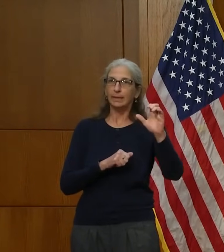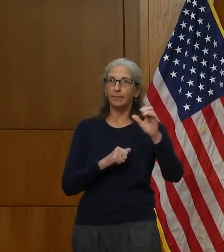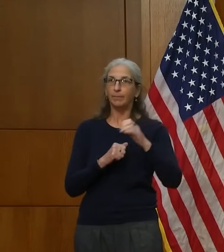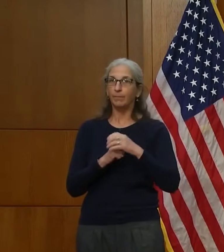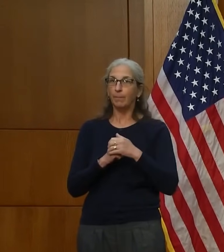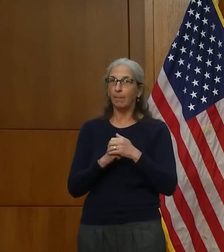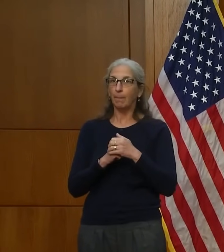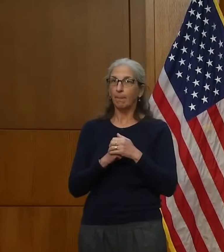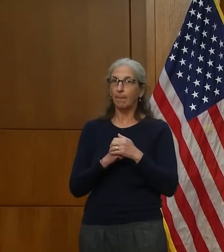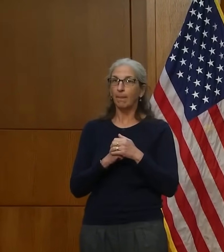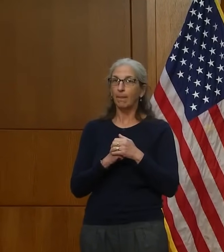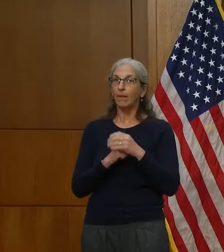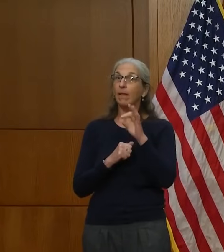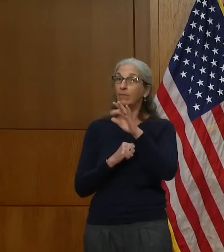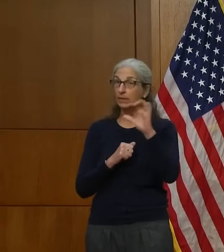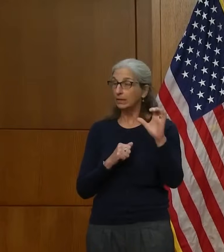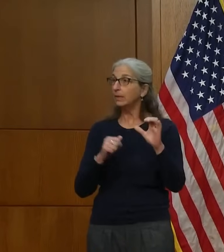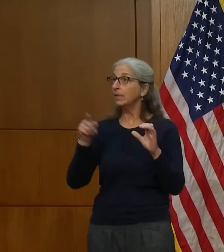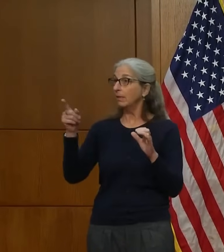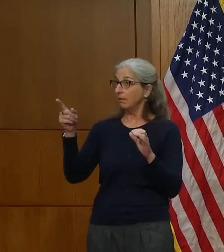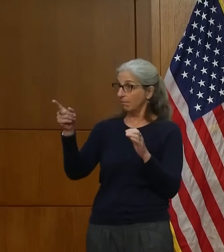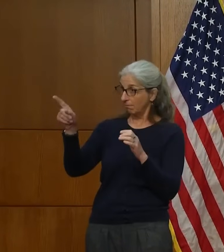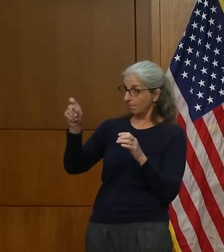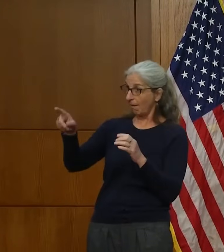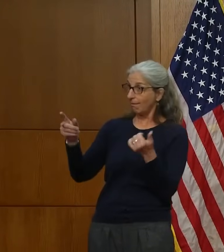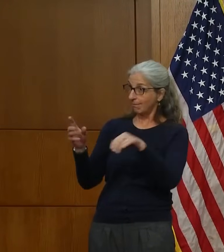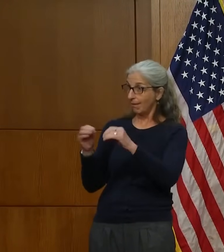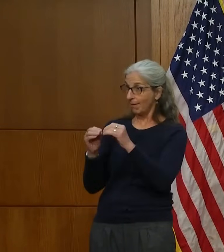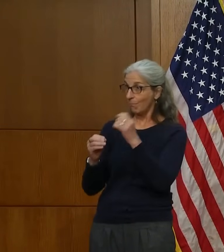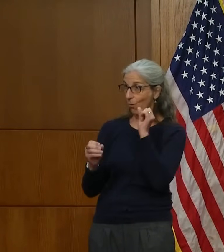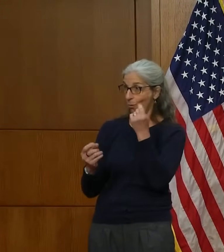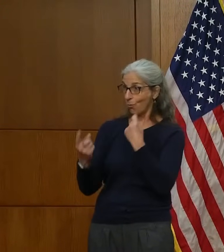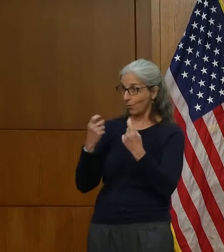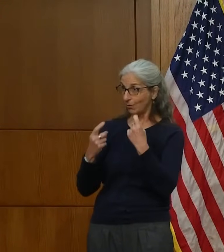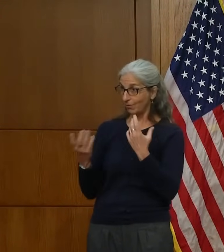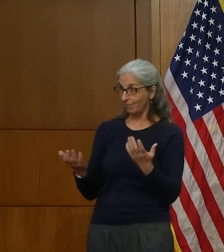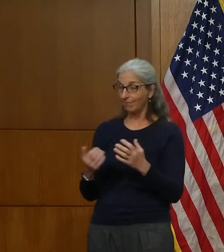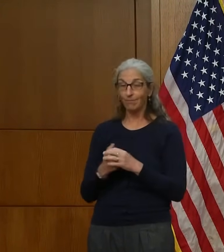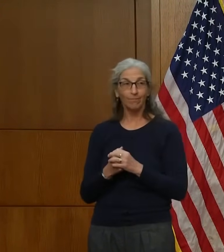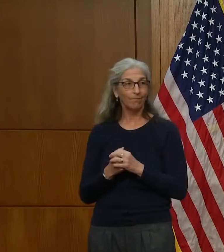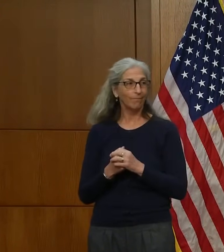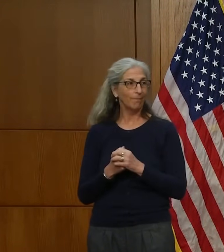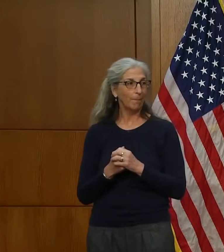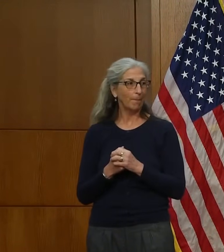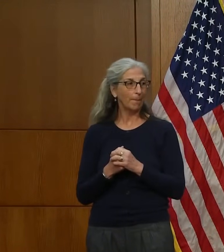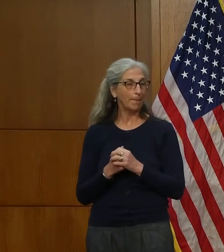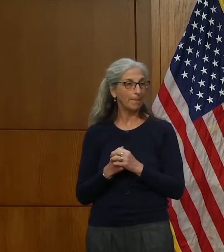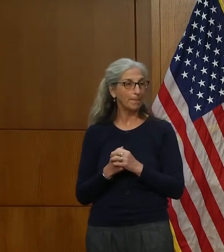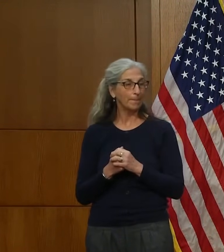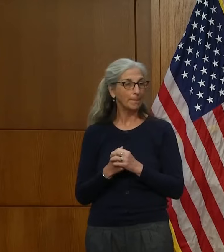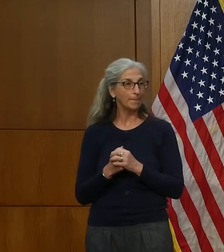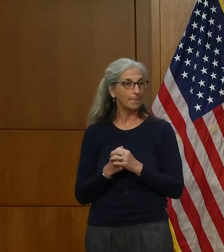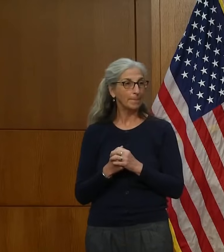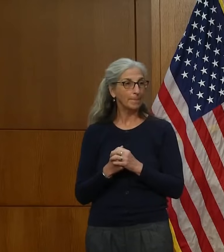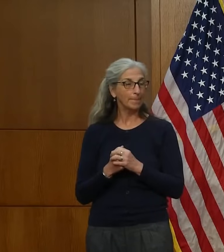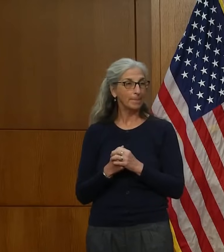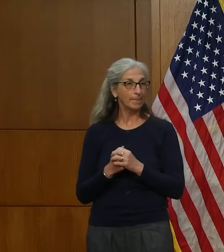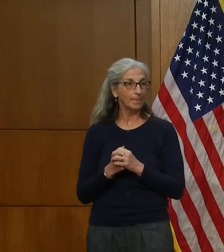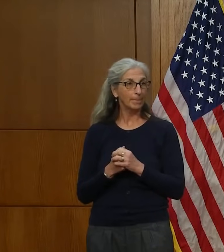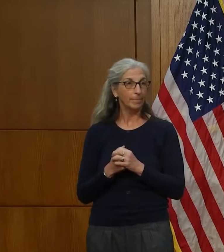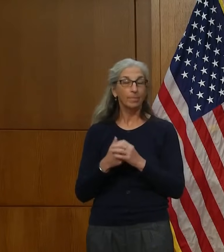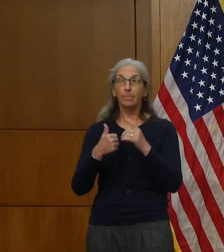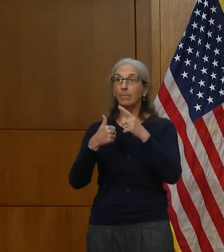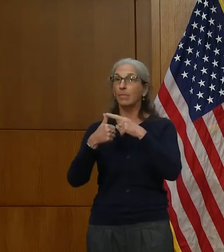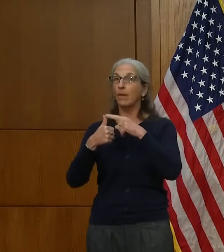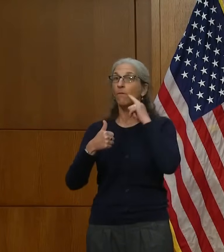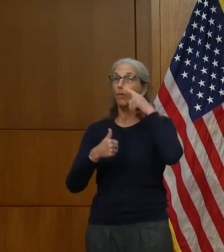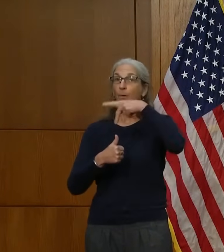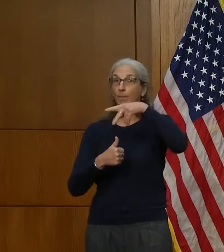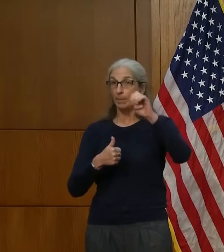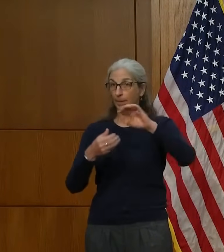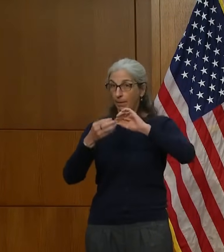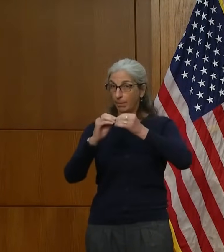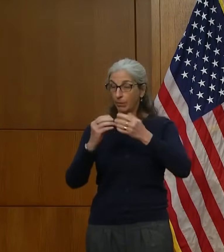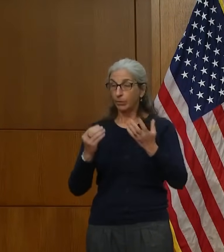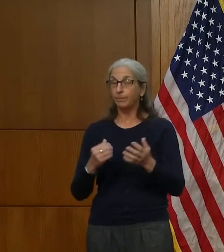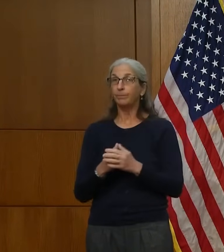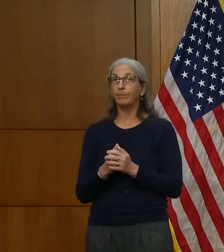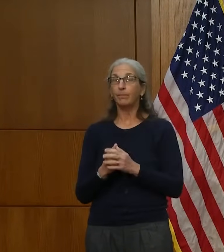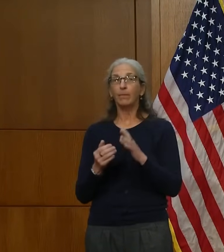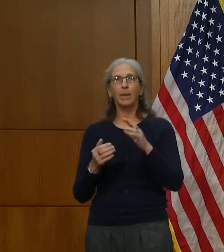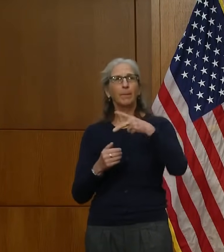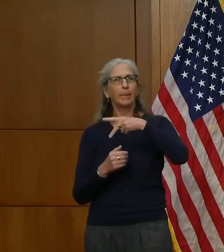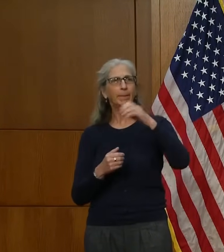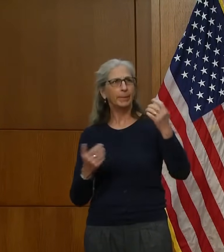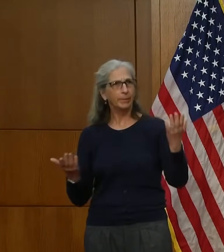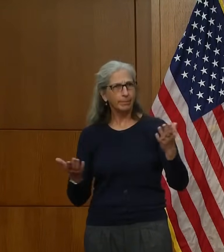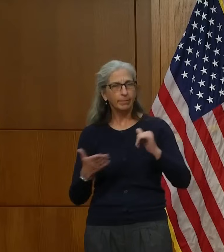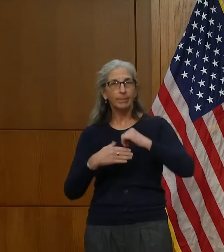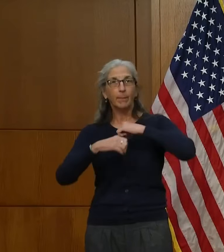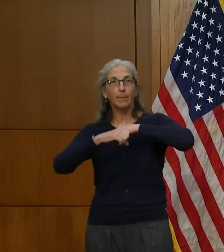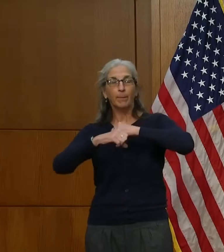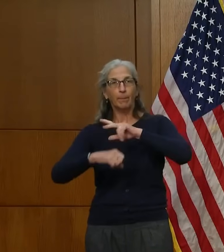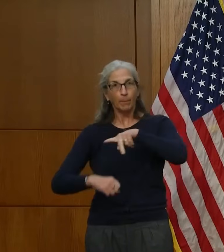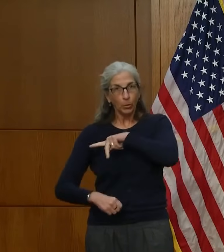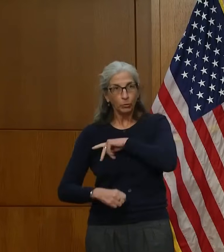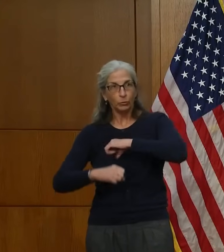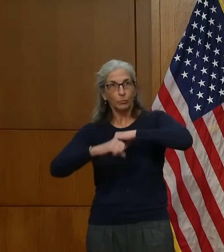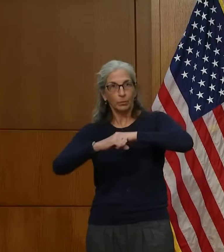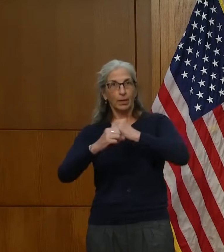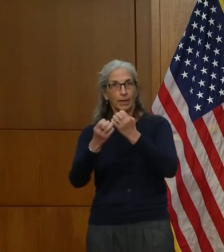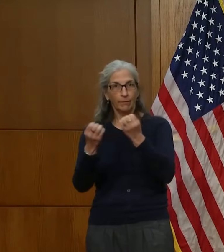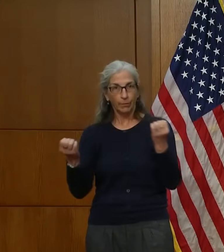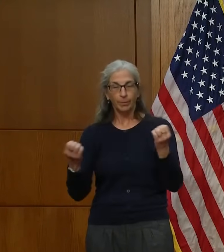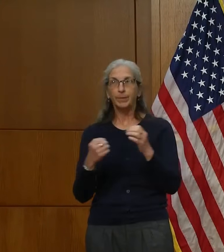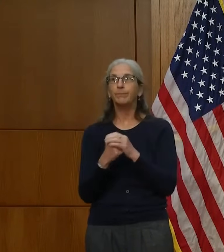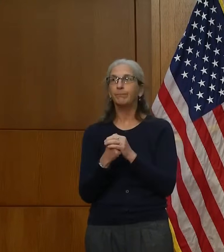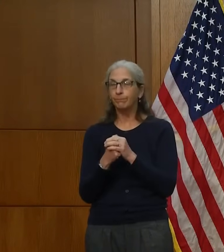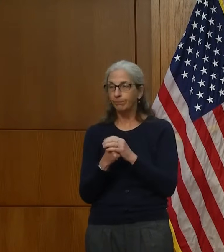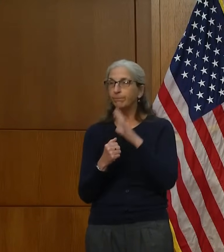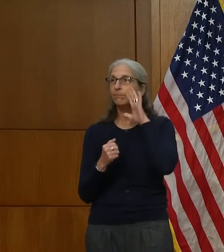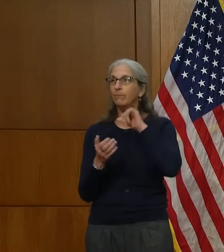YOU. ANY OTHER QUESTIONS, ALAN.